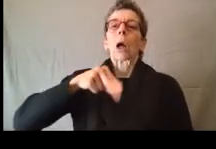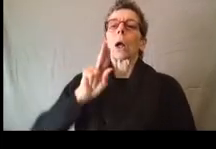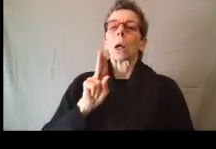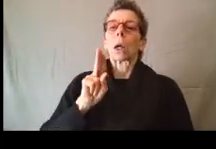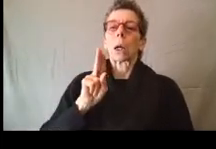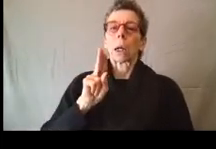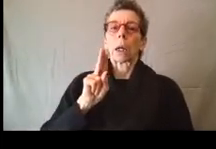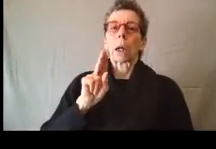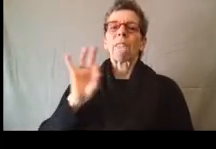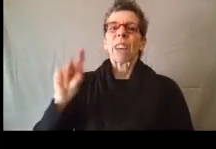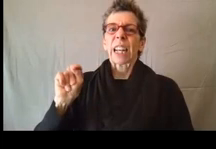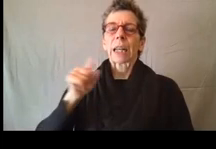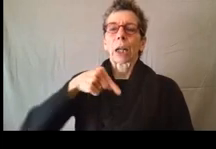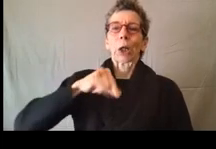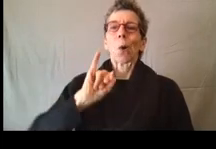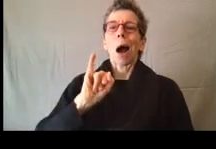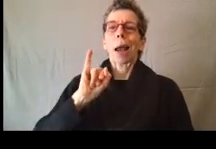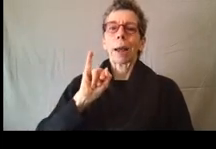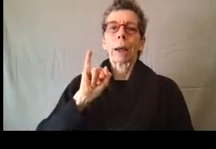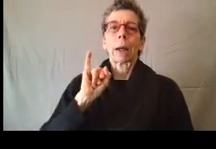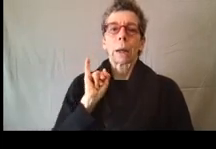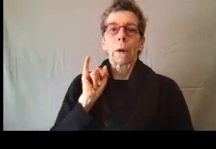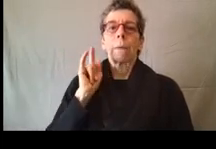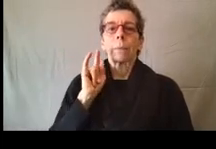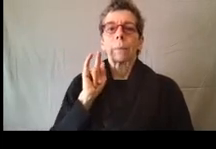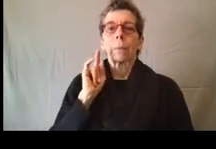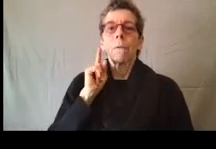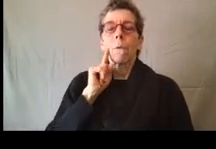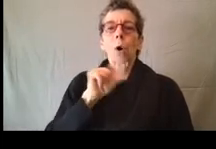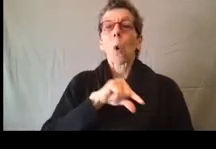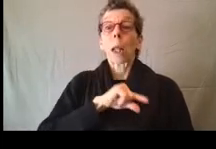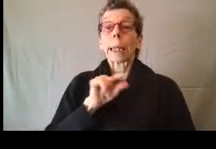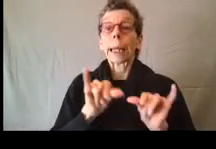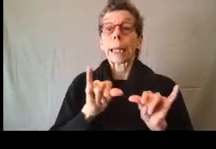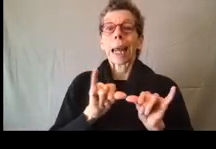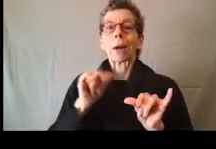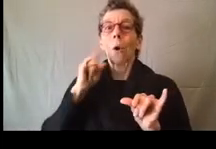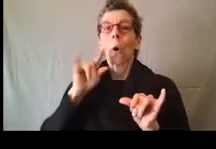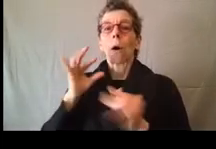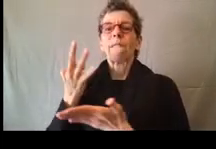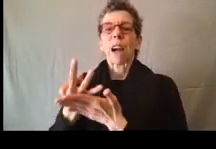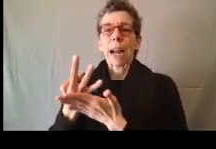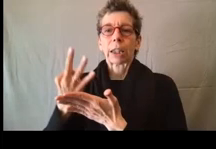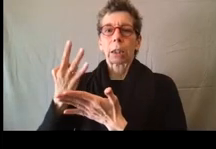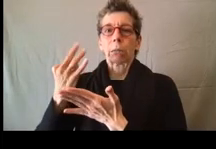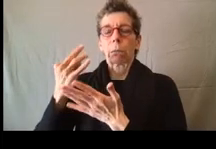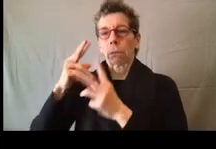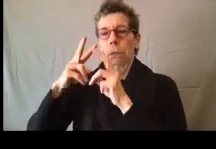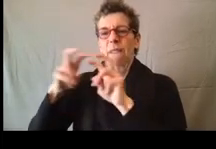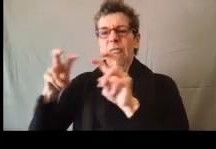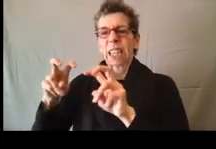and FIT for financial inclusion tool. Our goal was to understand the benchmarks of effective